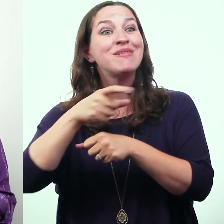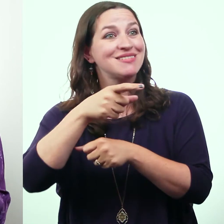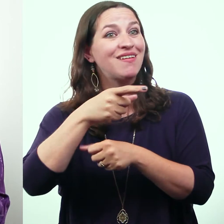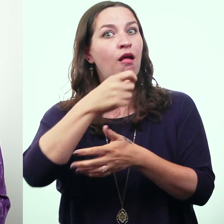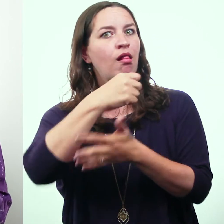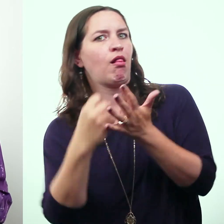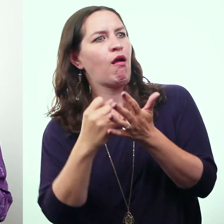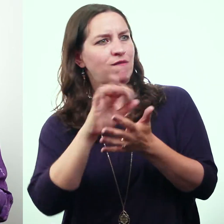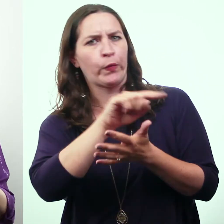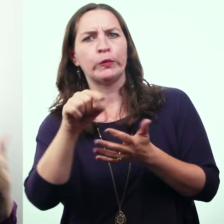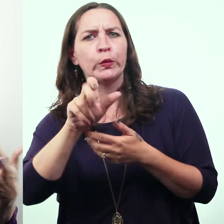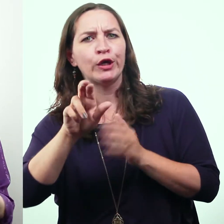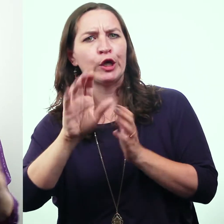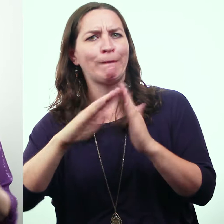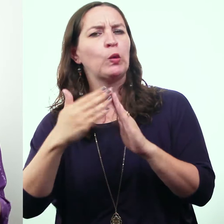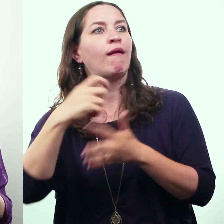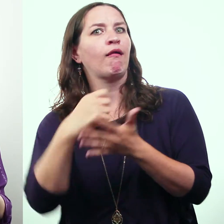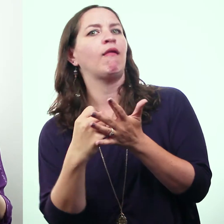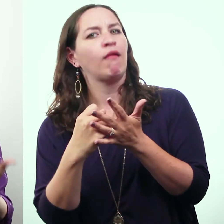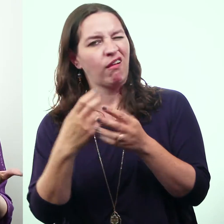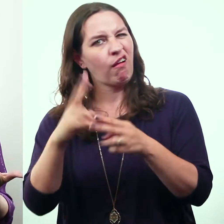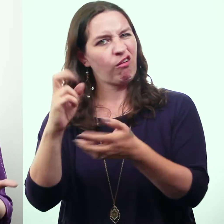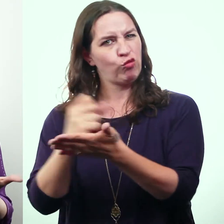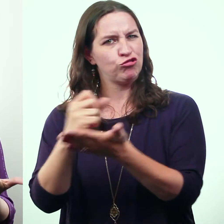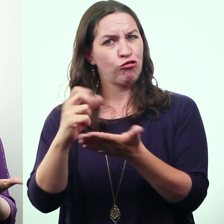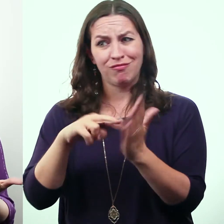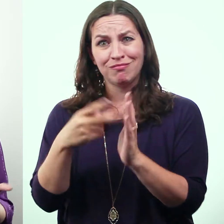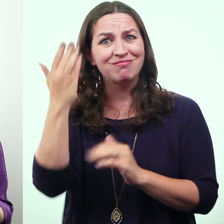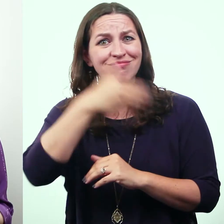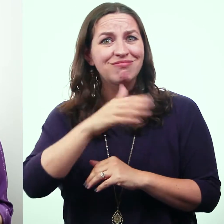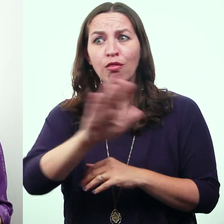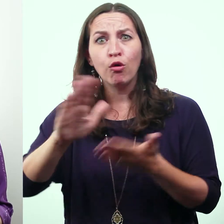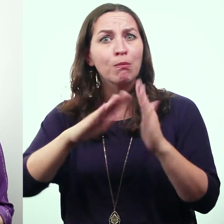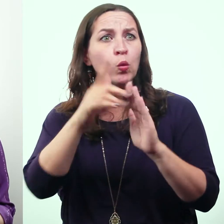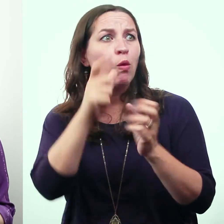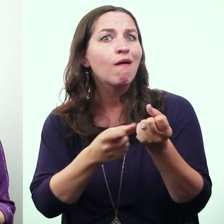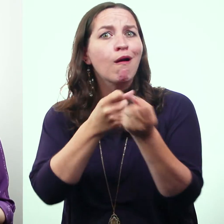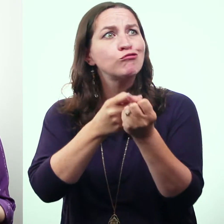And sometimes those kinds of people or systems completely erase voices or completely do not see